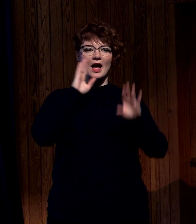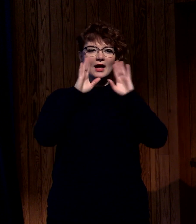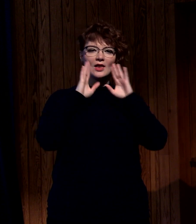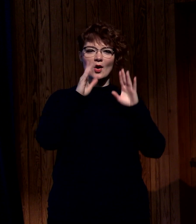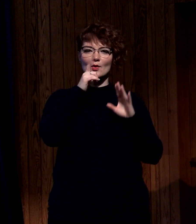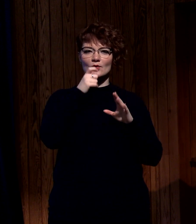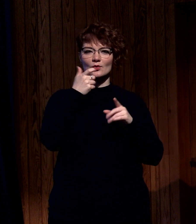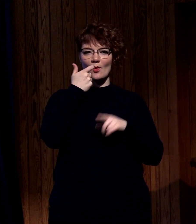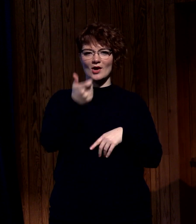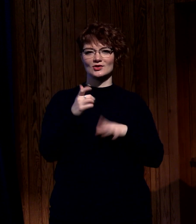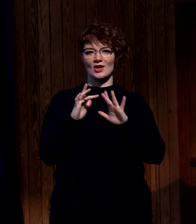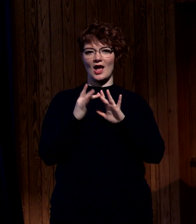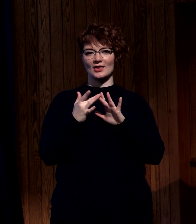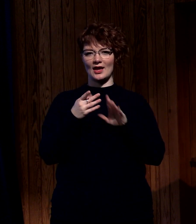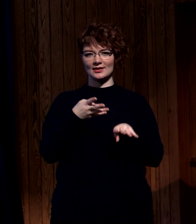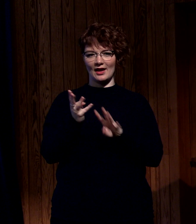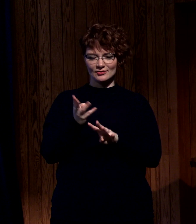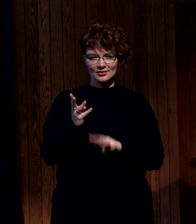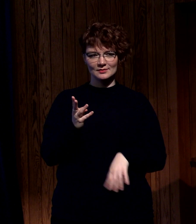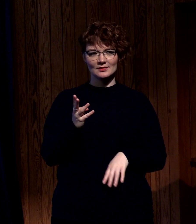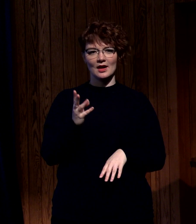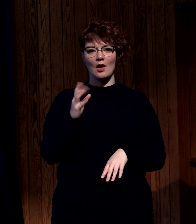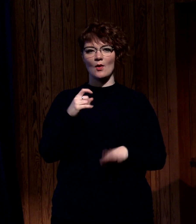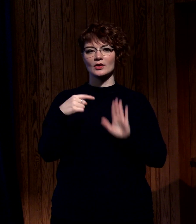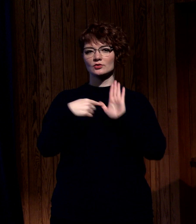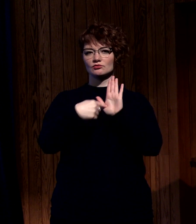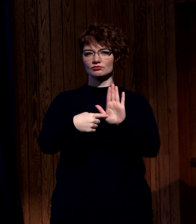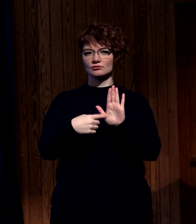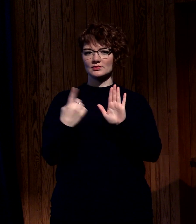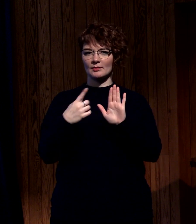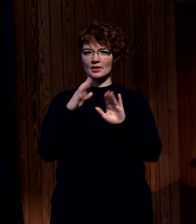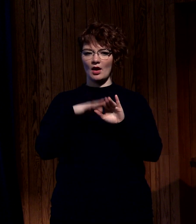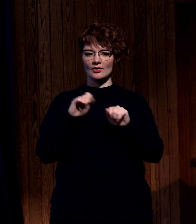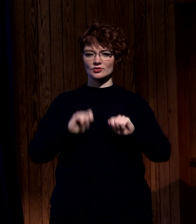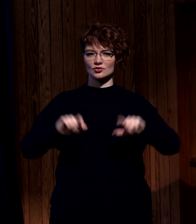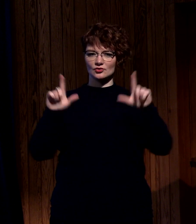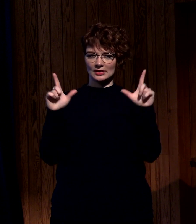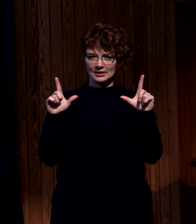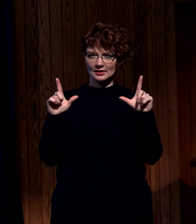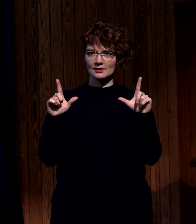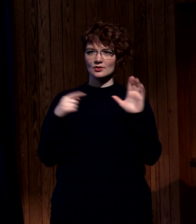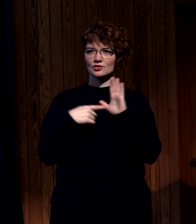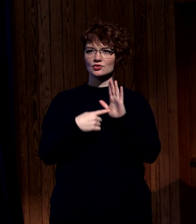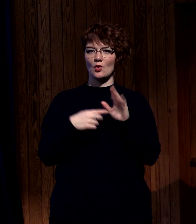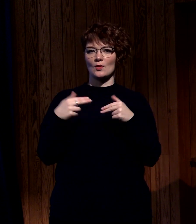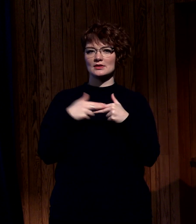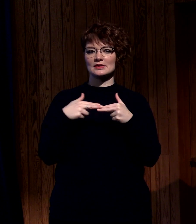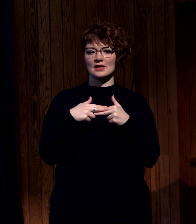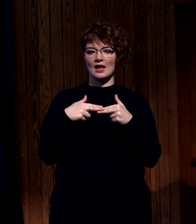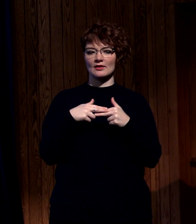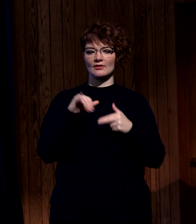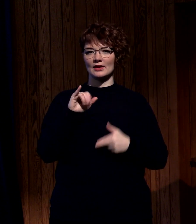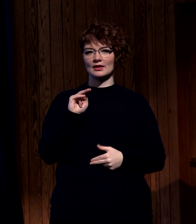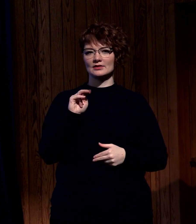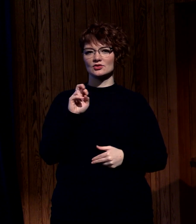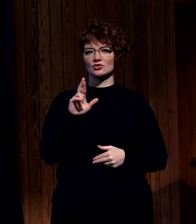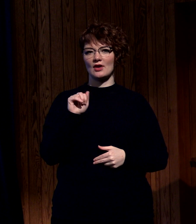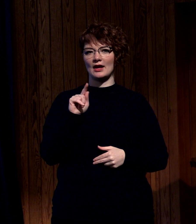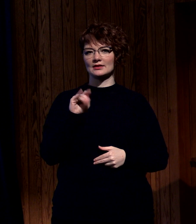on Livestream, I do want to point your attention to the screen and show the slide of interactio do so just to remind